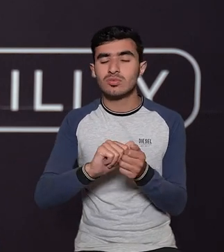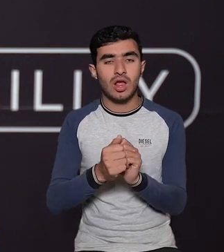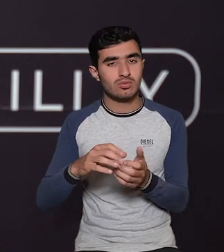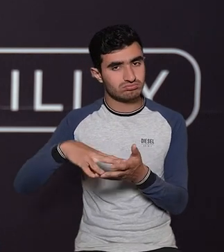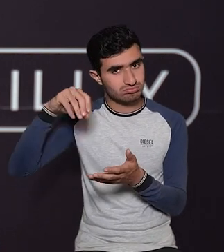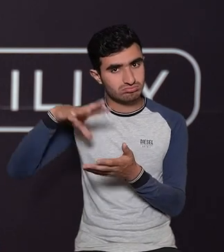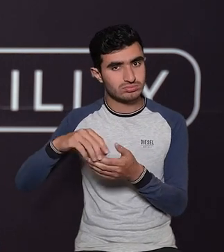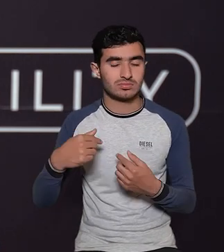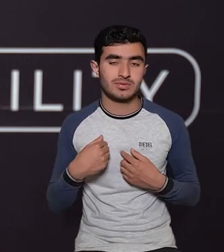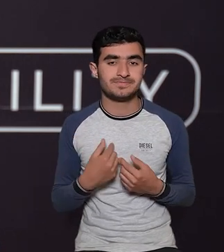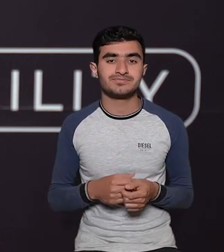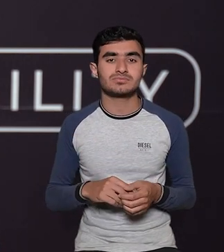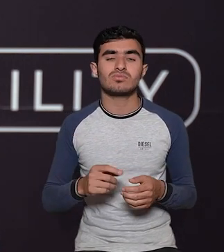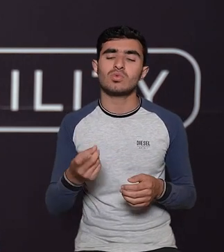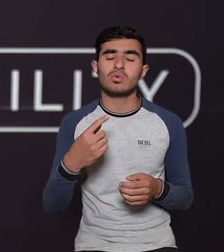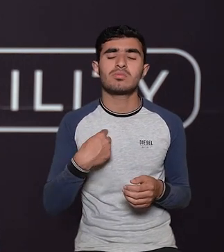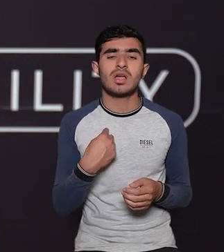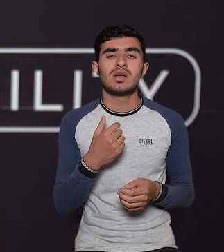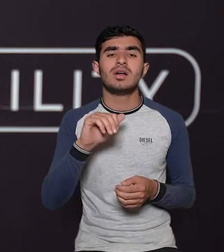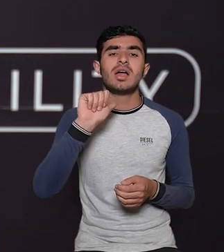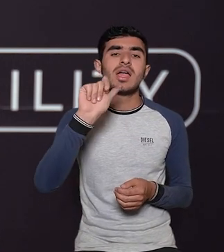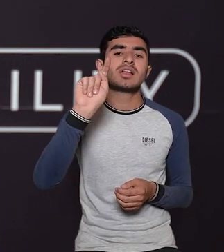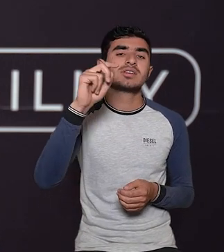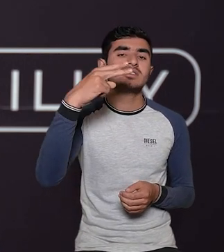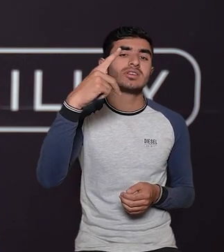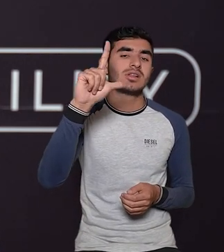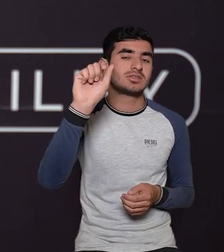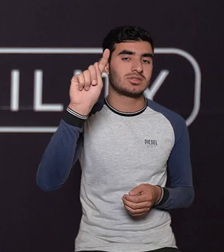he guided me for athletics and cross country.